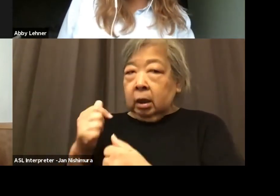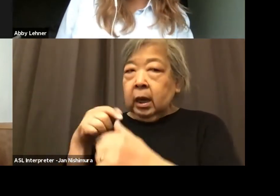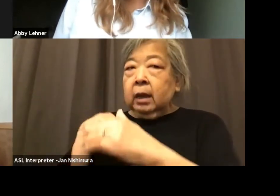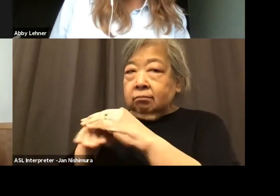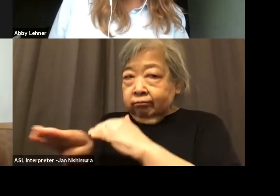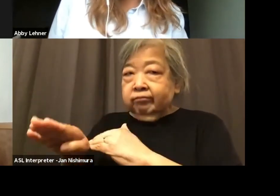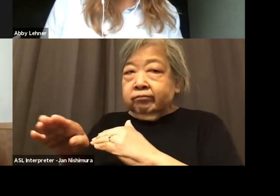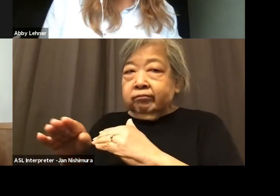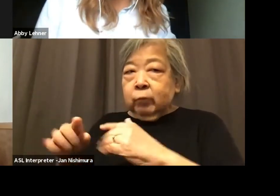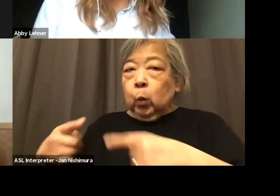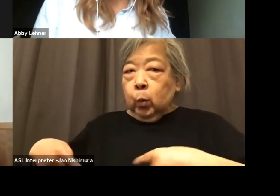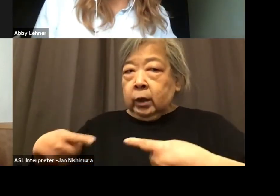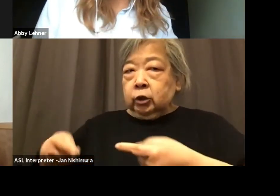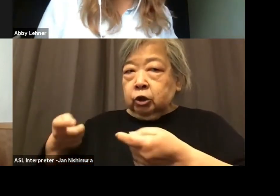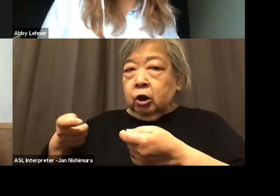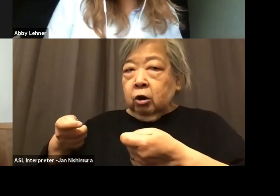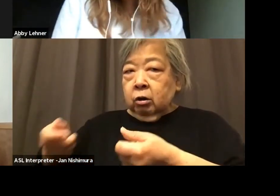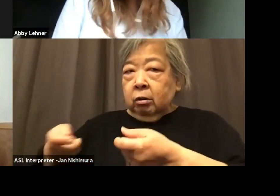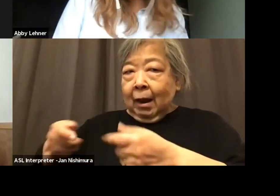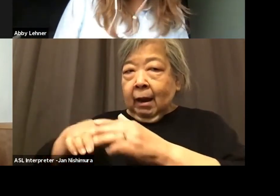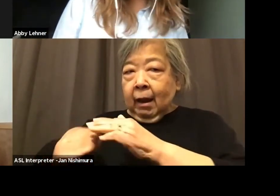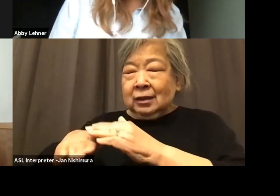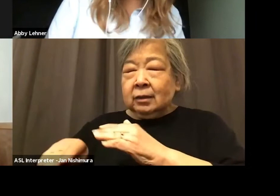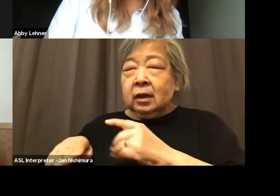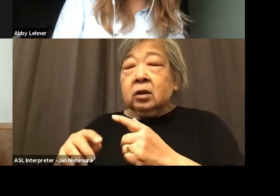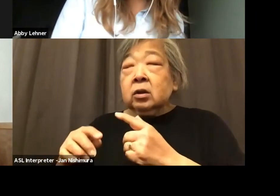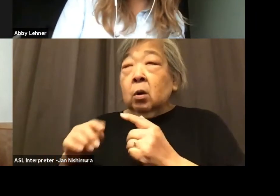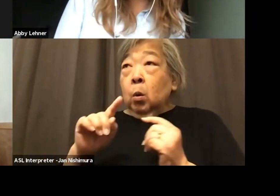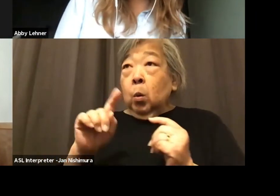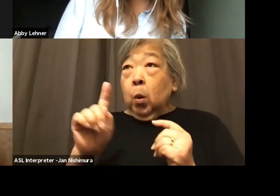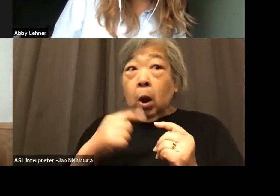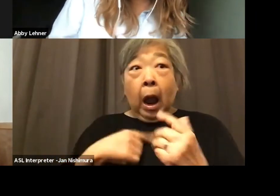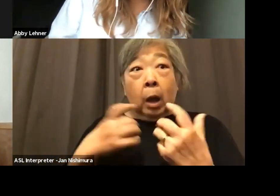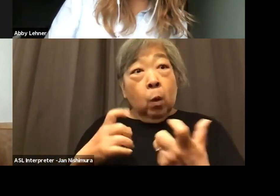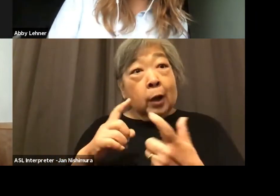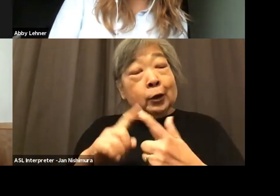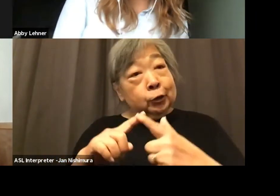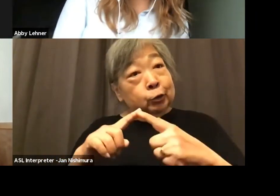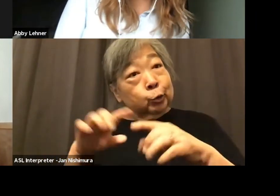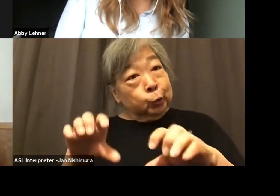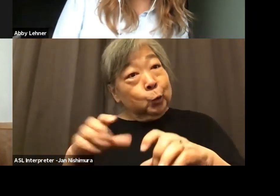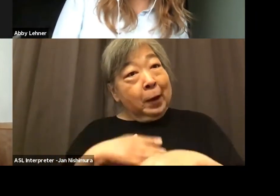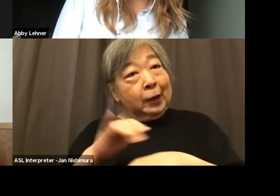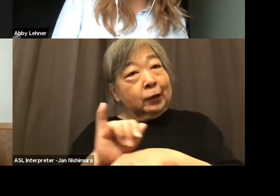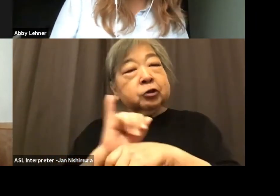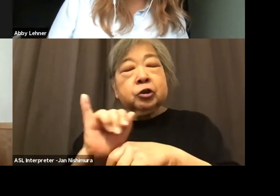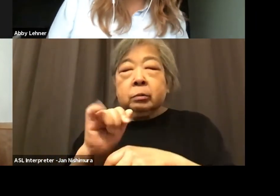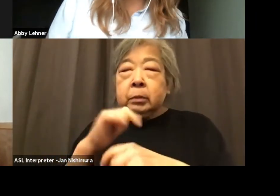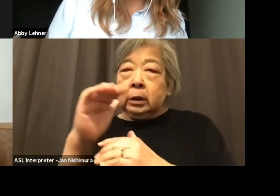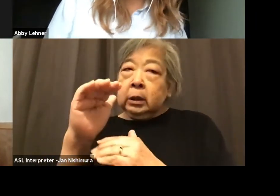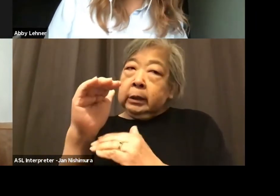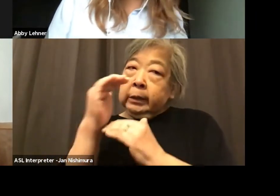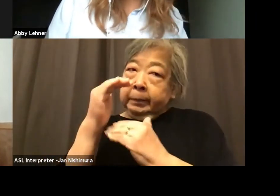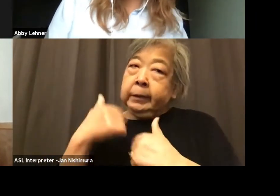in my choices of where I wanted to do my internship just based on the fact there weren't a lot